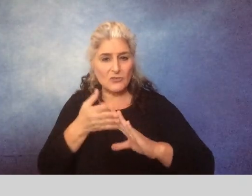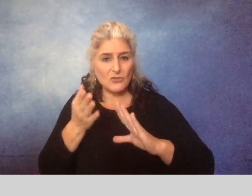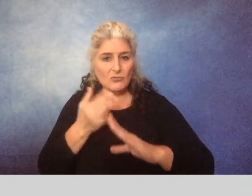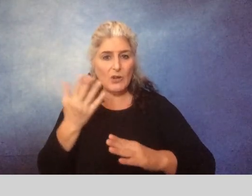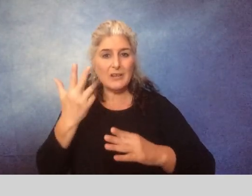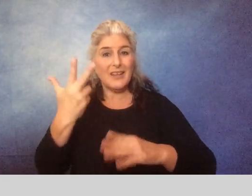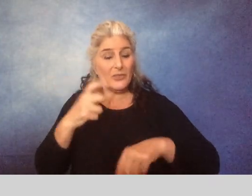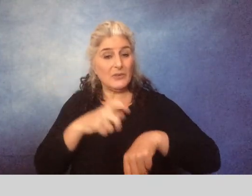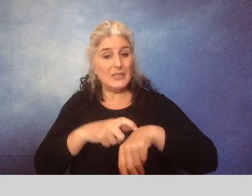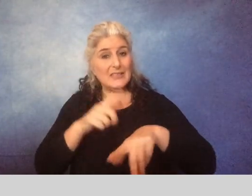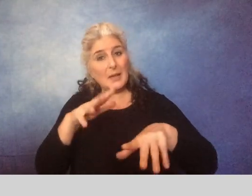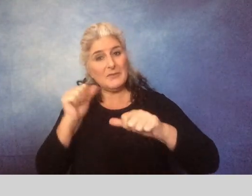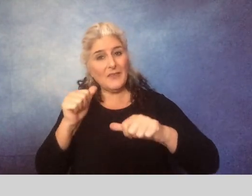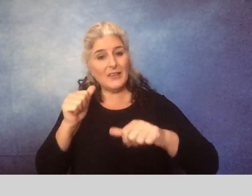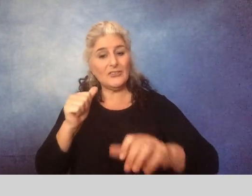And on that note, I am out.